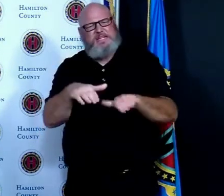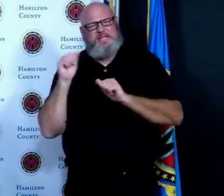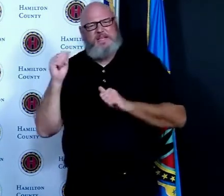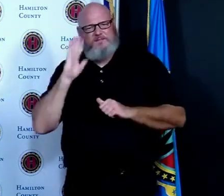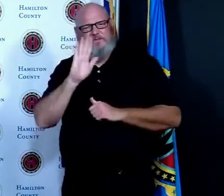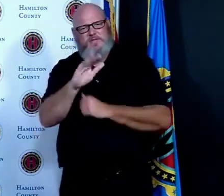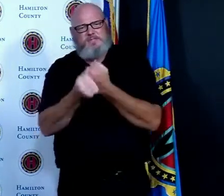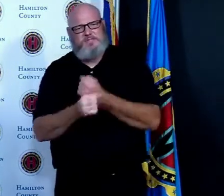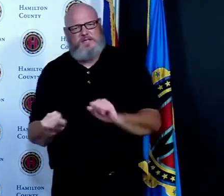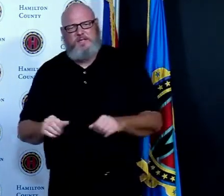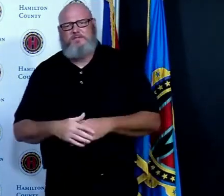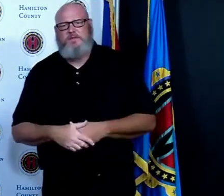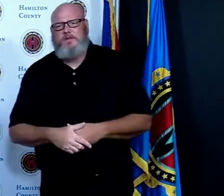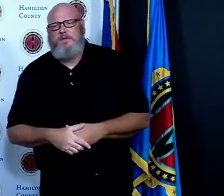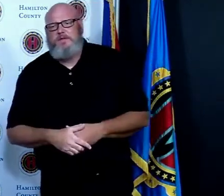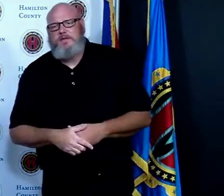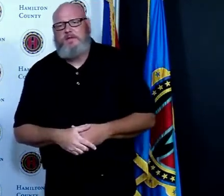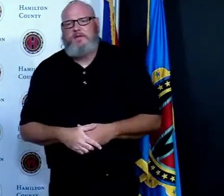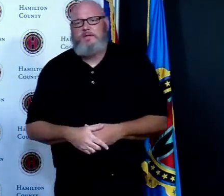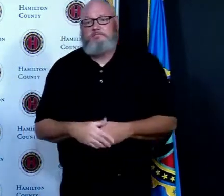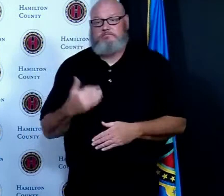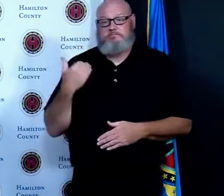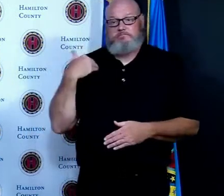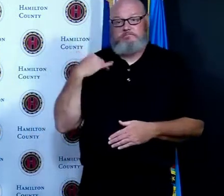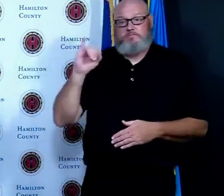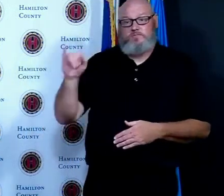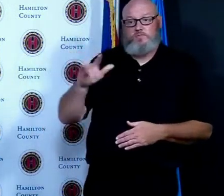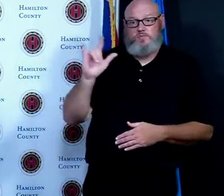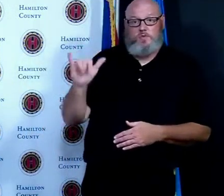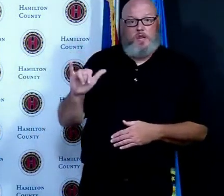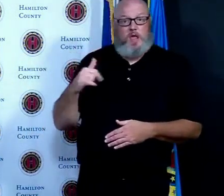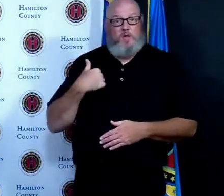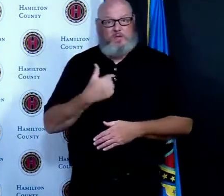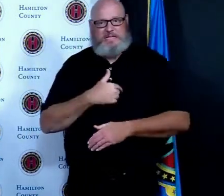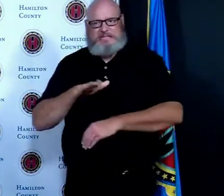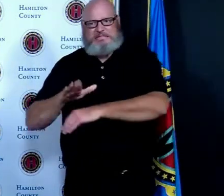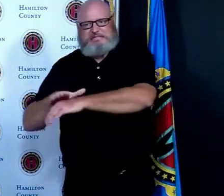we started wearing masks as was required here in Ohio on July 8th and things came back back to a